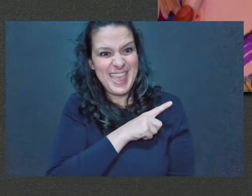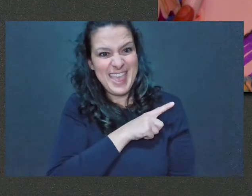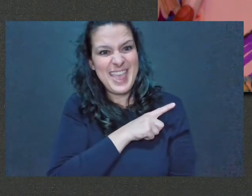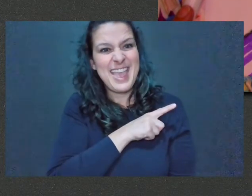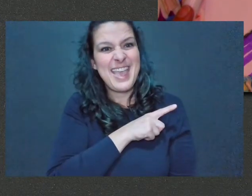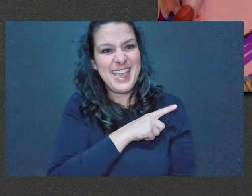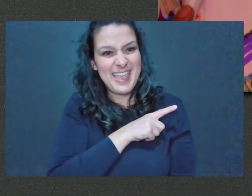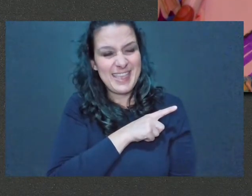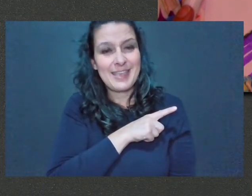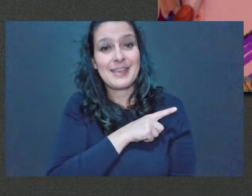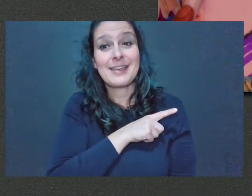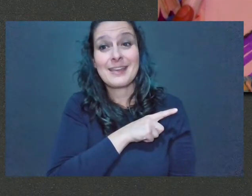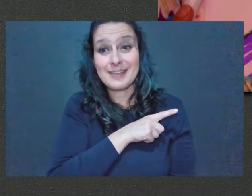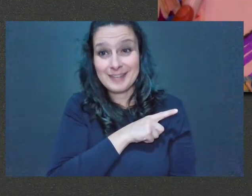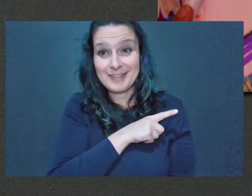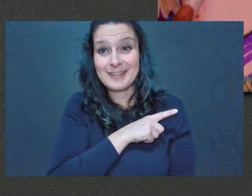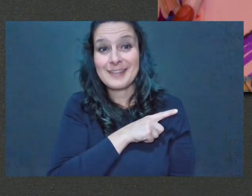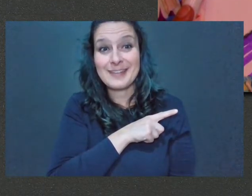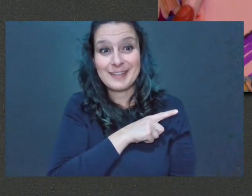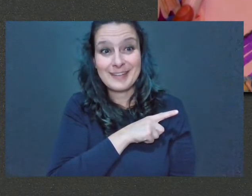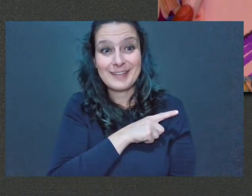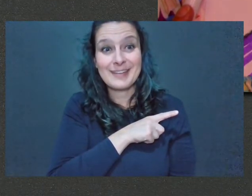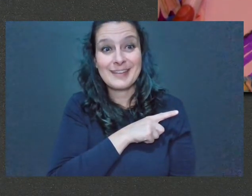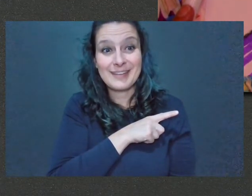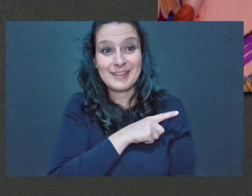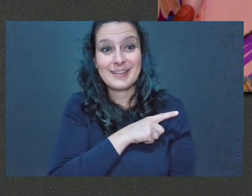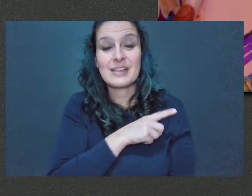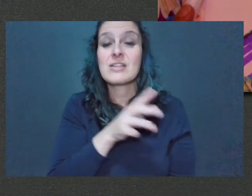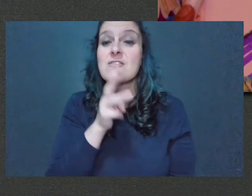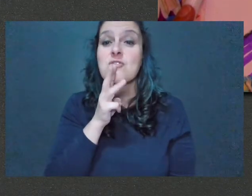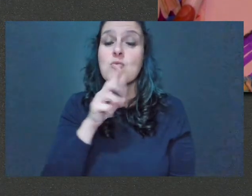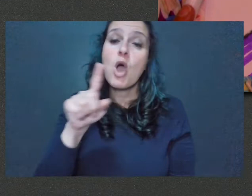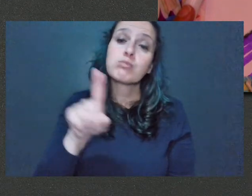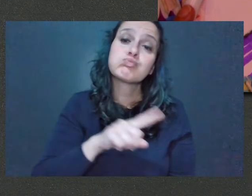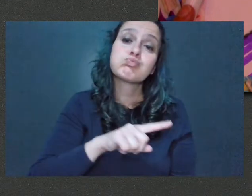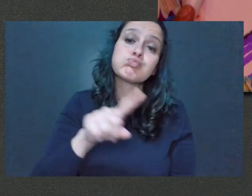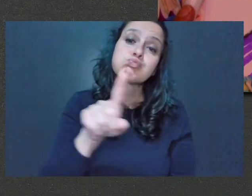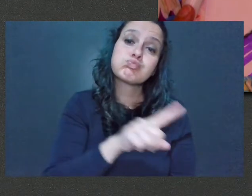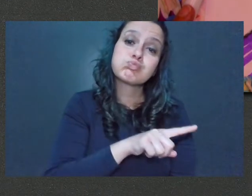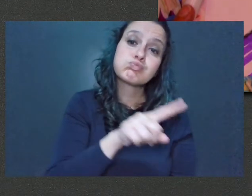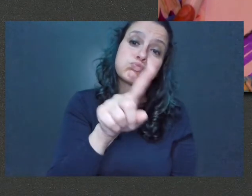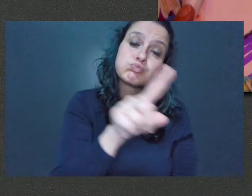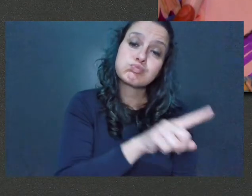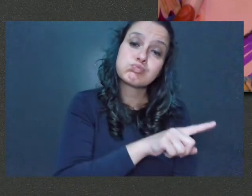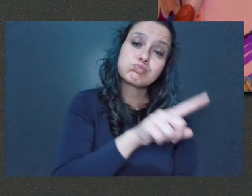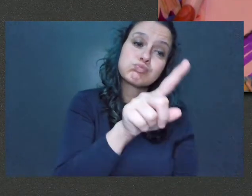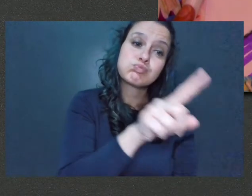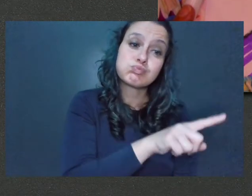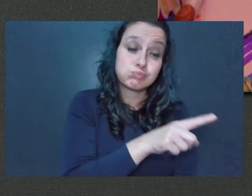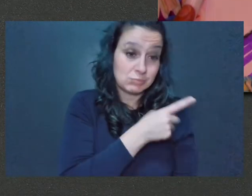and then I can paint that water right on my markers.